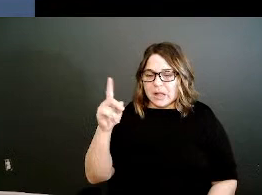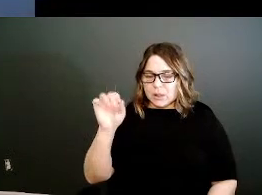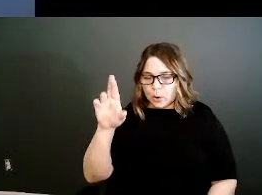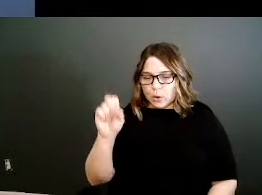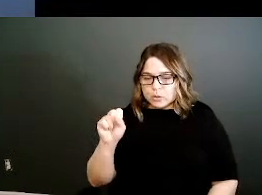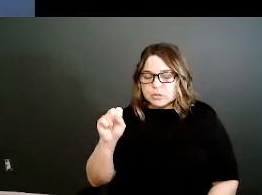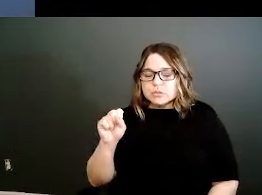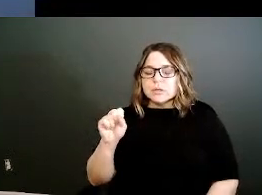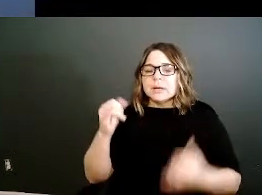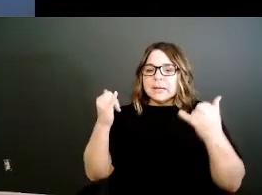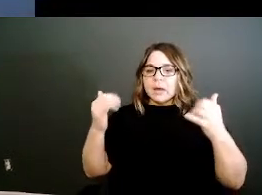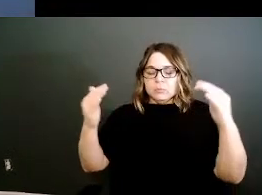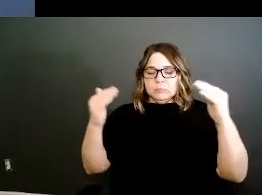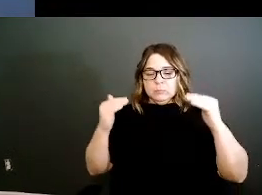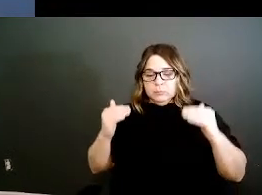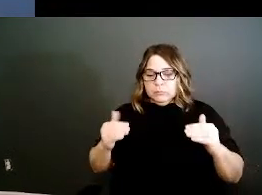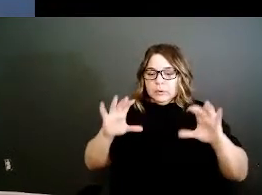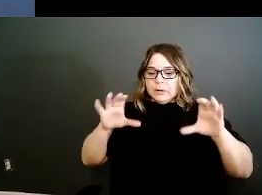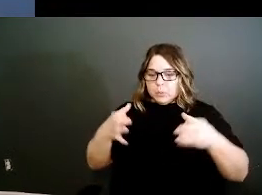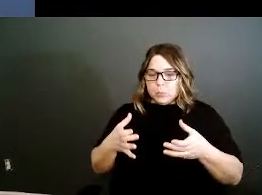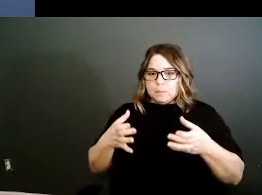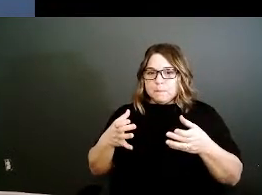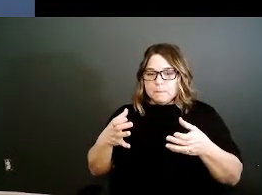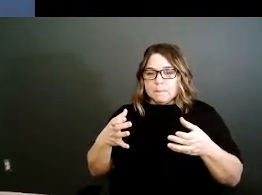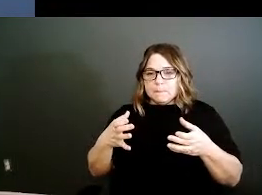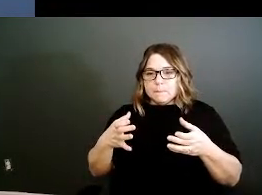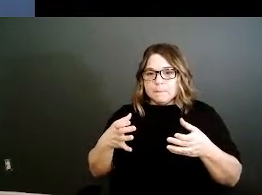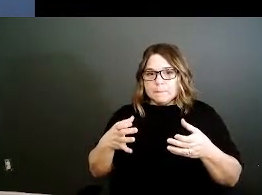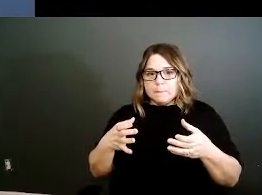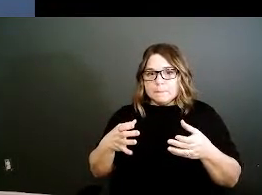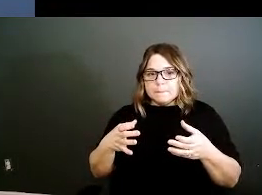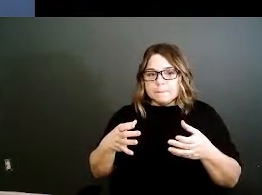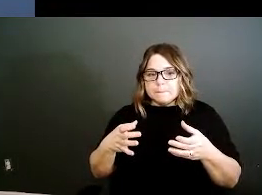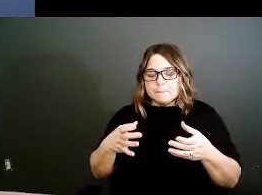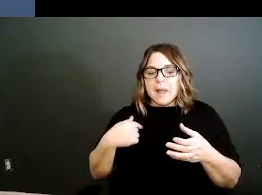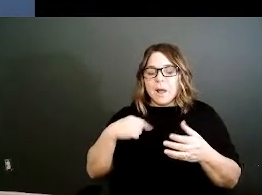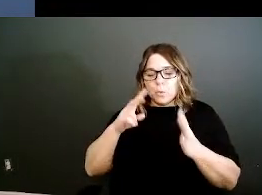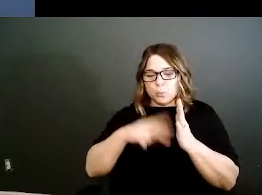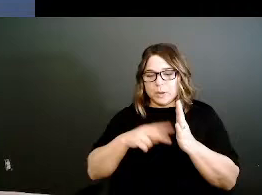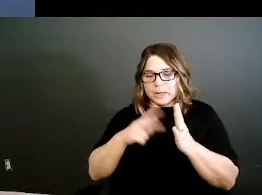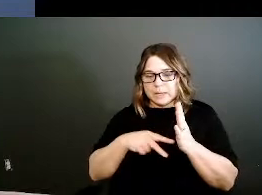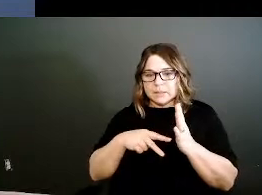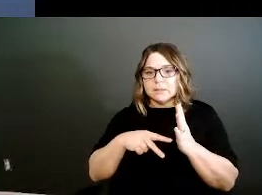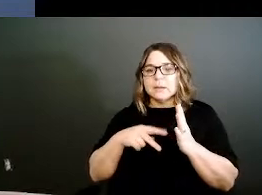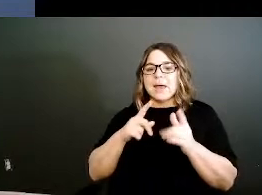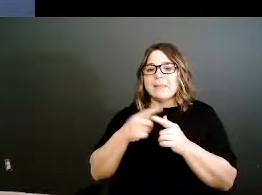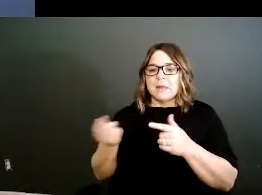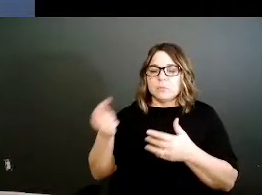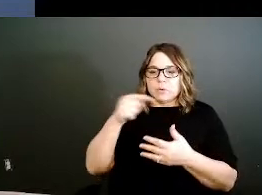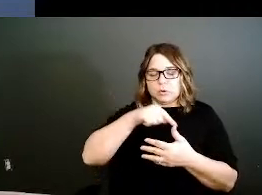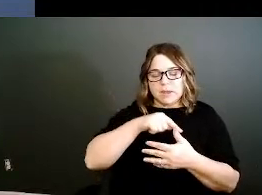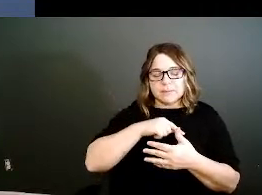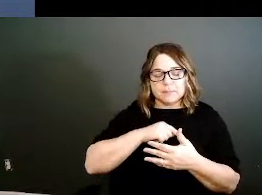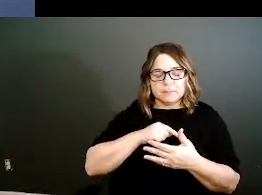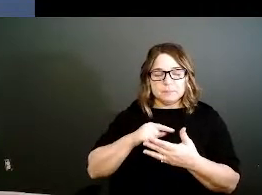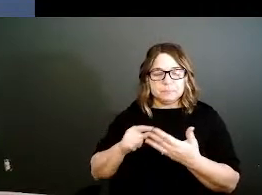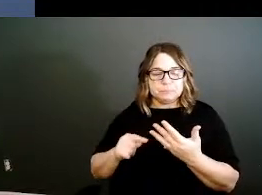SO WE'LL HAVE ROCHELLE LUND , CON OR, SARAH, SUSAN ANG AND MEGAN CASEY.